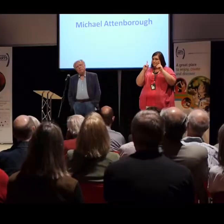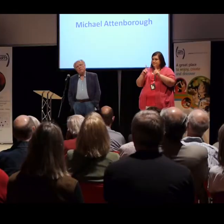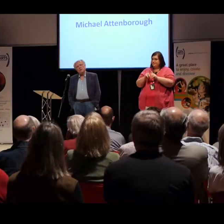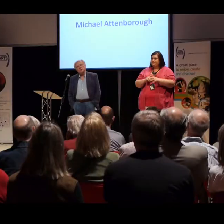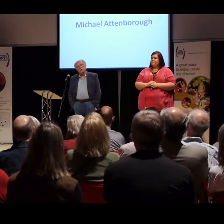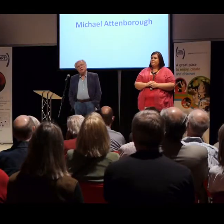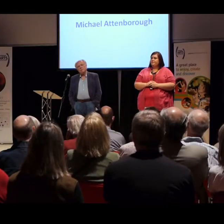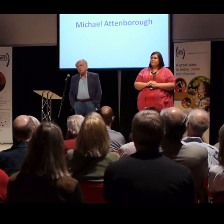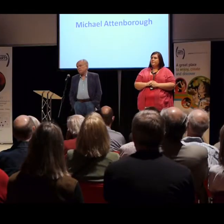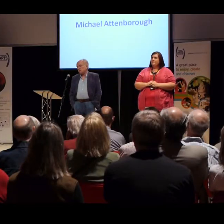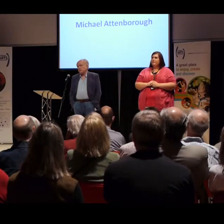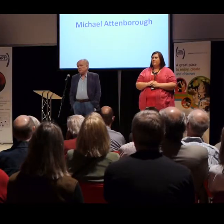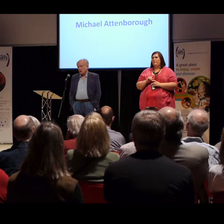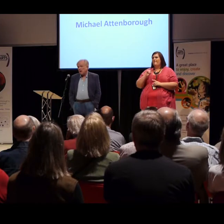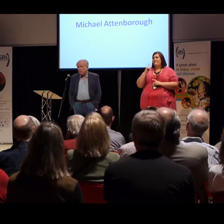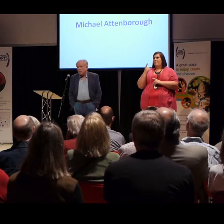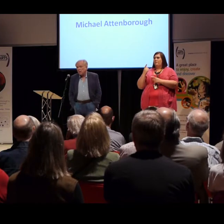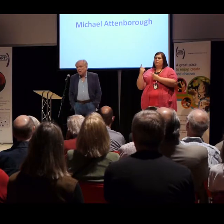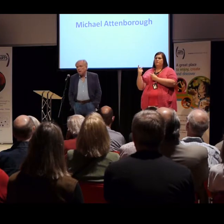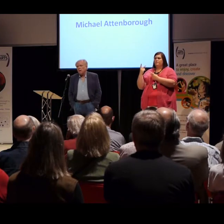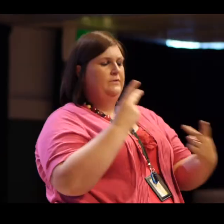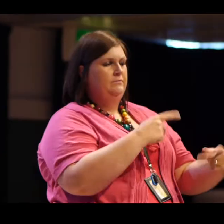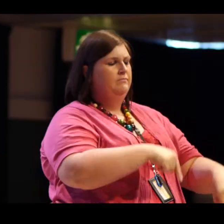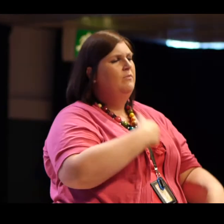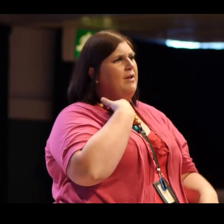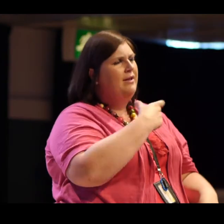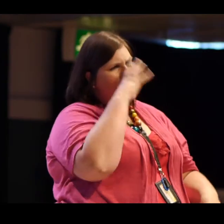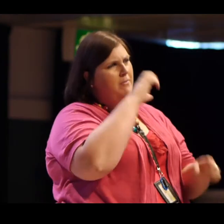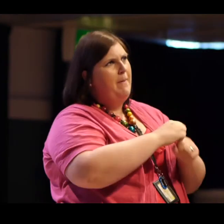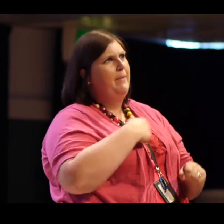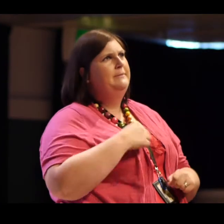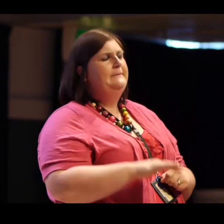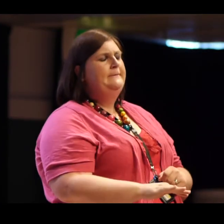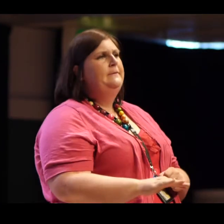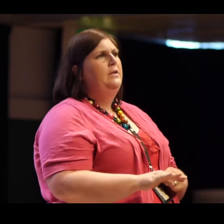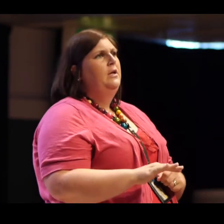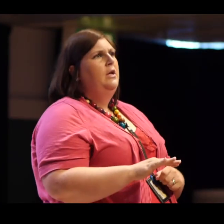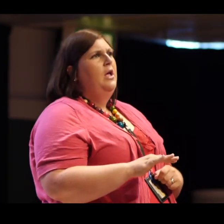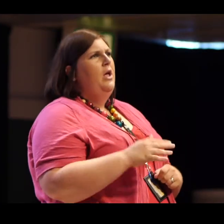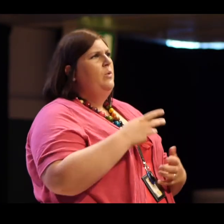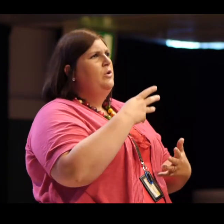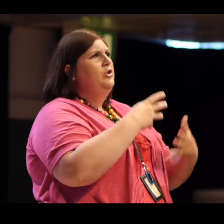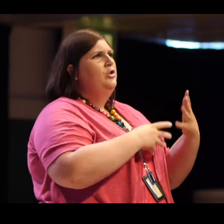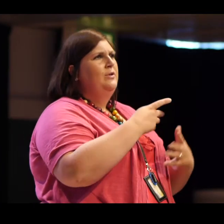The first trip to Leicester that I remember, was coming up, in 1970,